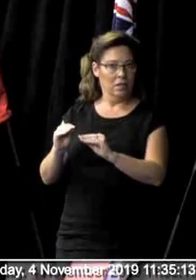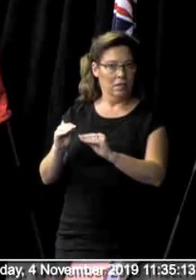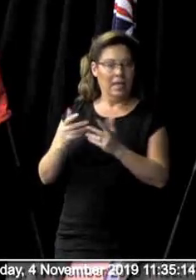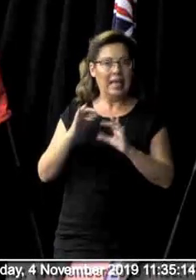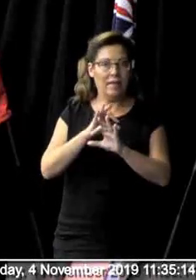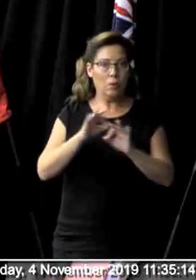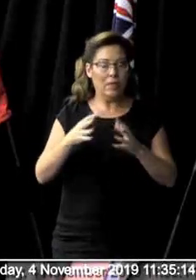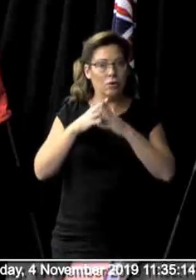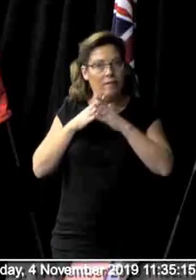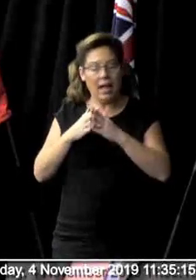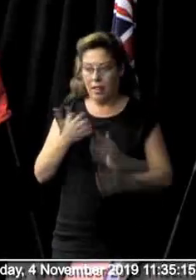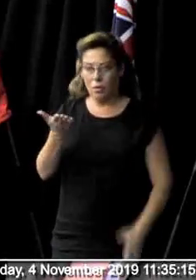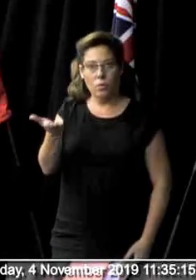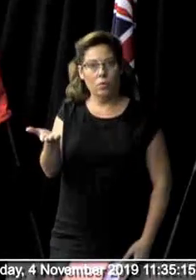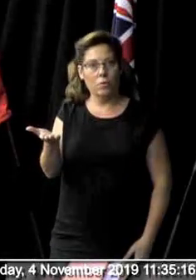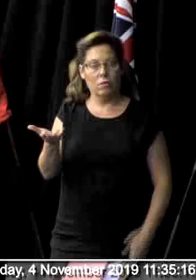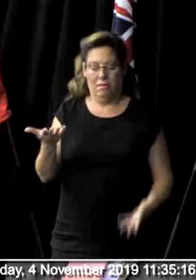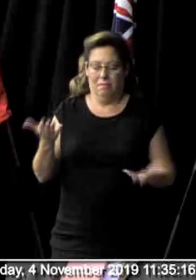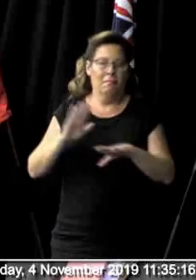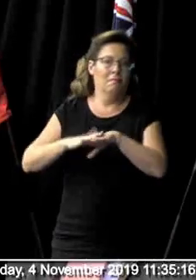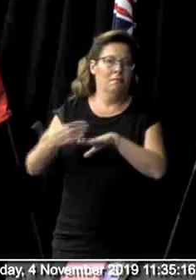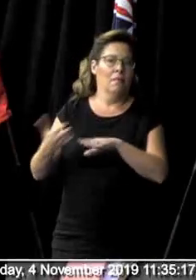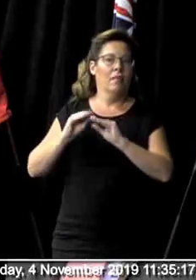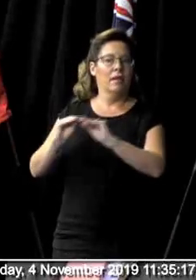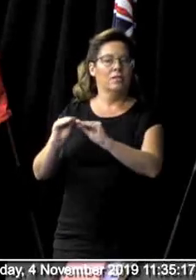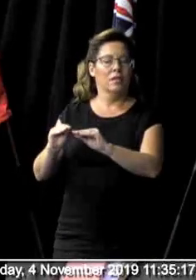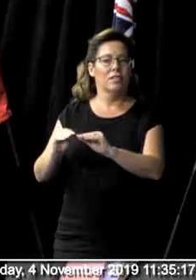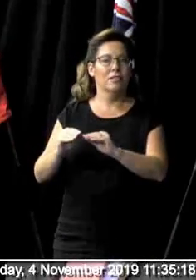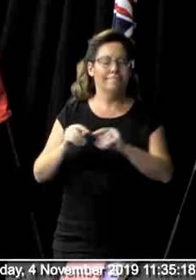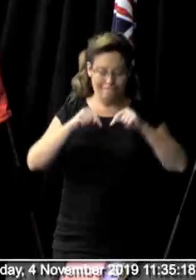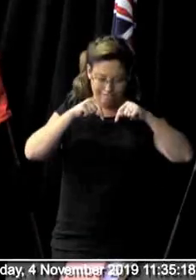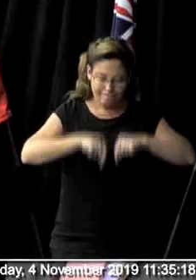This Commission hopes to bring about a transformational change within Australia